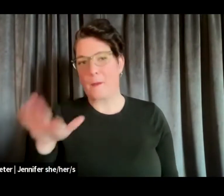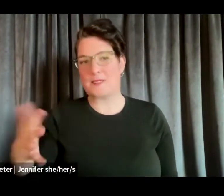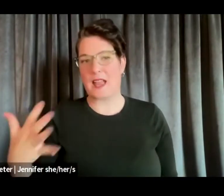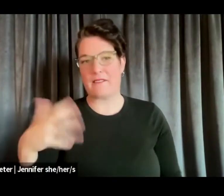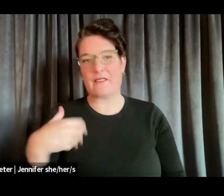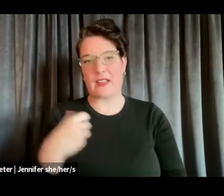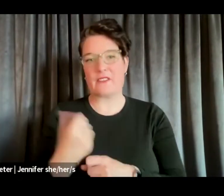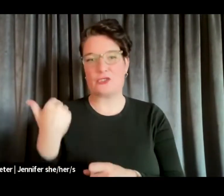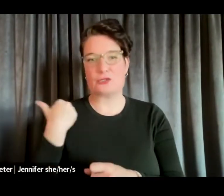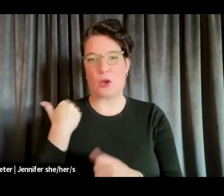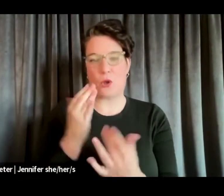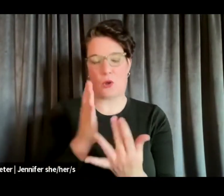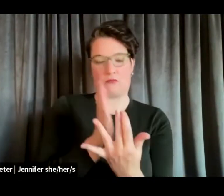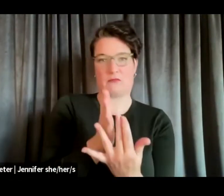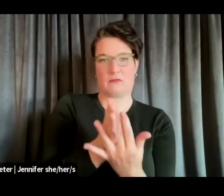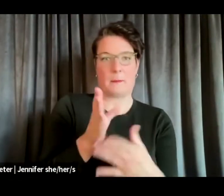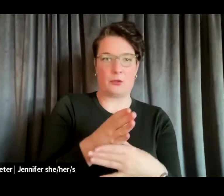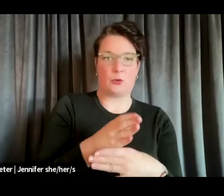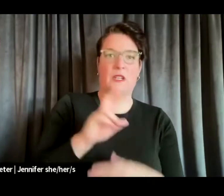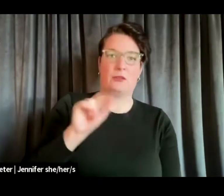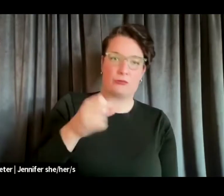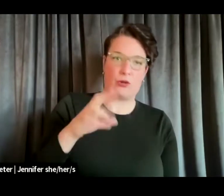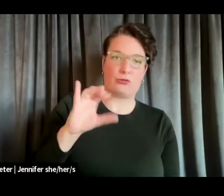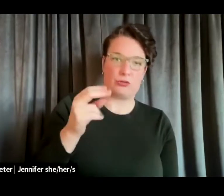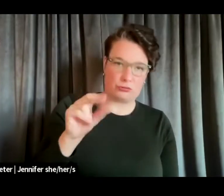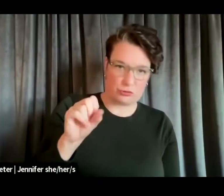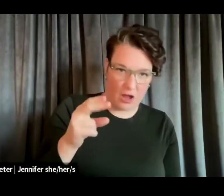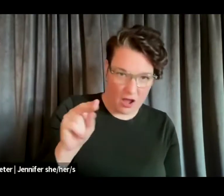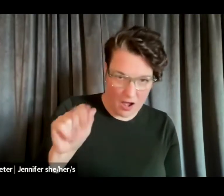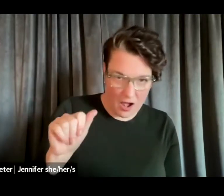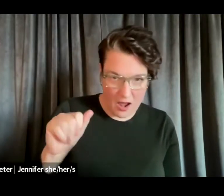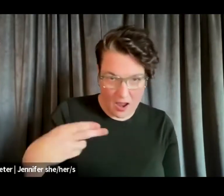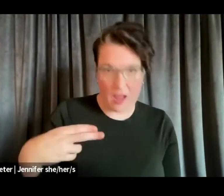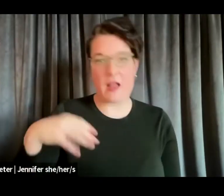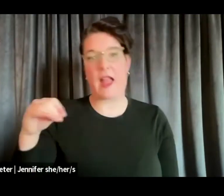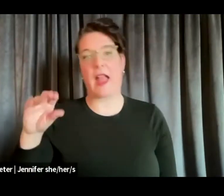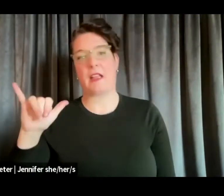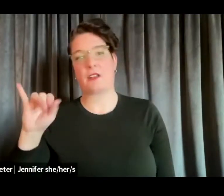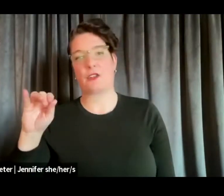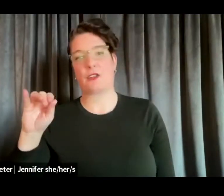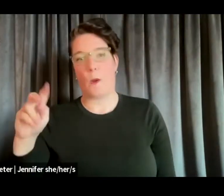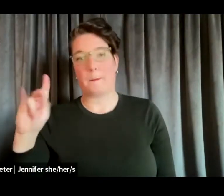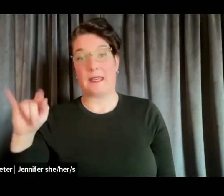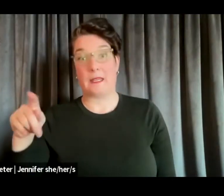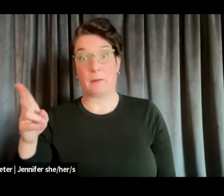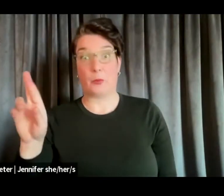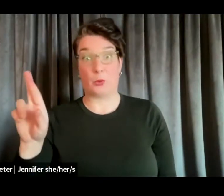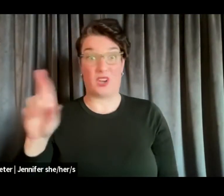Rosh Hashanah and Yom Kippur. And she, the last thing she ever did, like the day before she